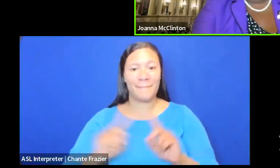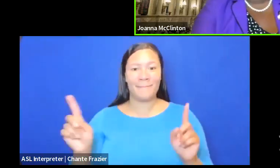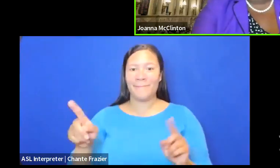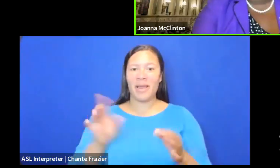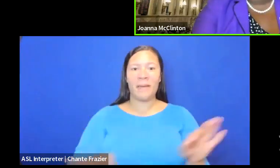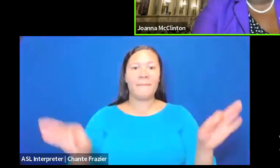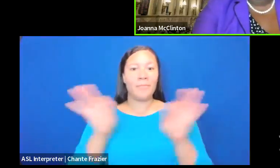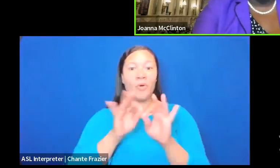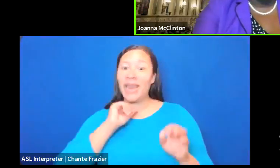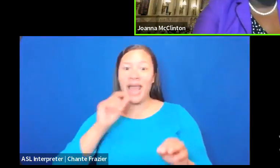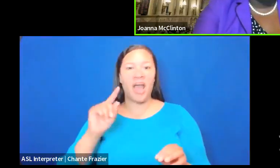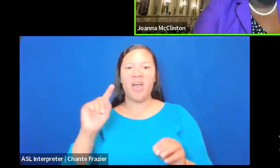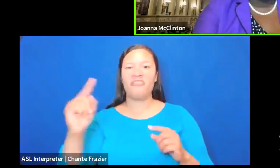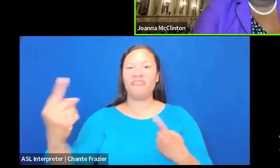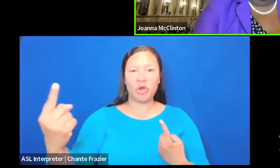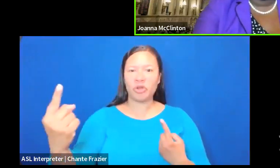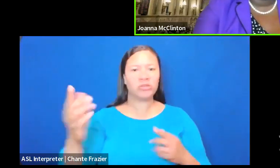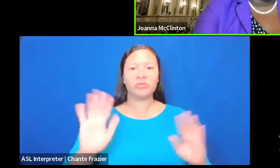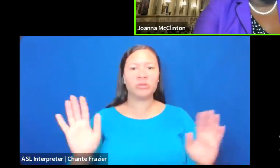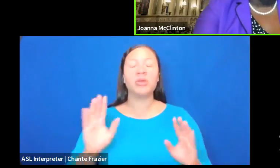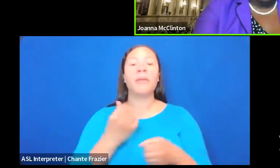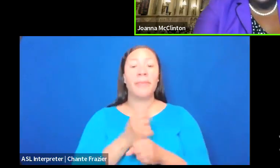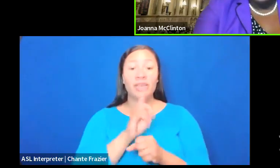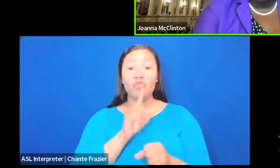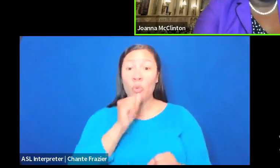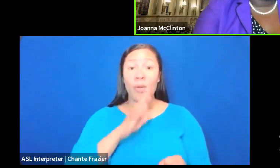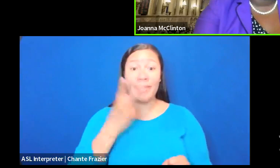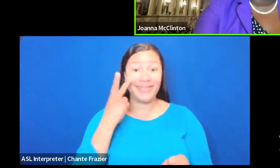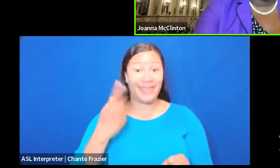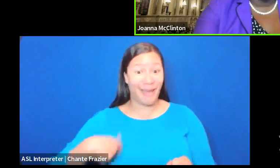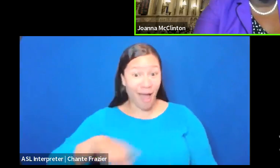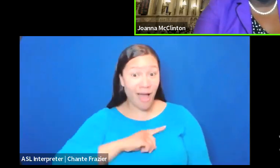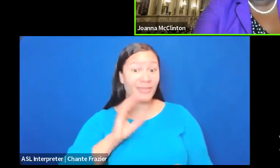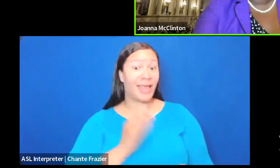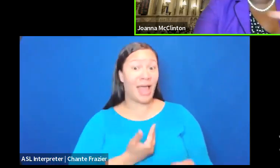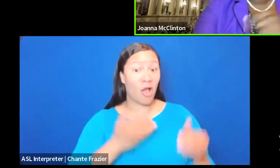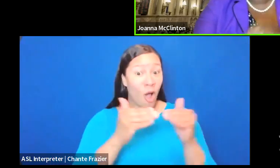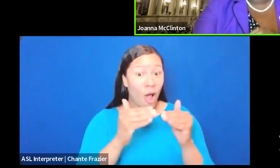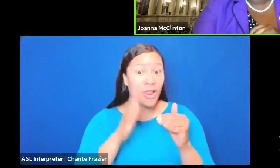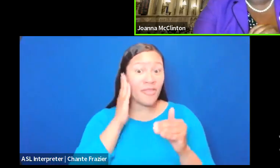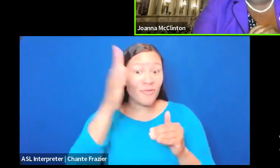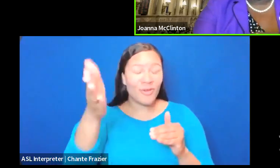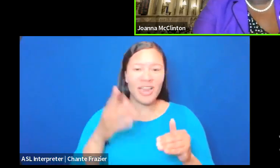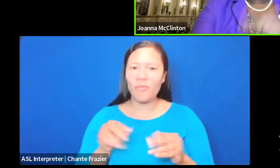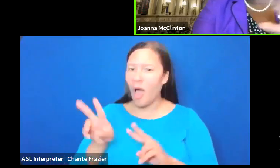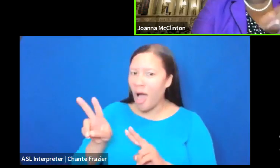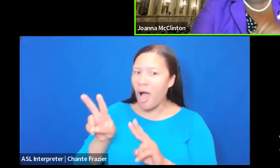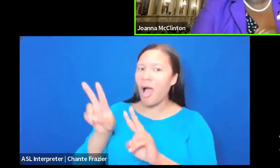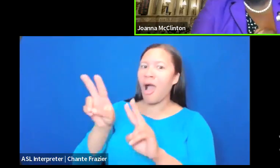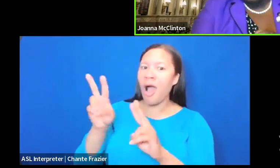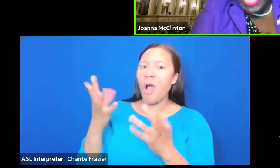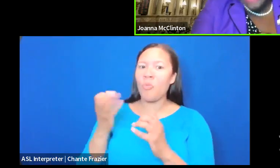Senator Ward is the first woman to lead in the